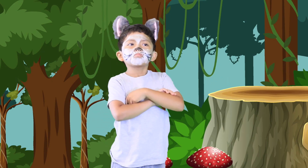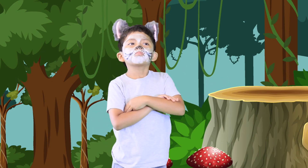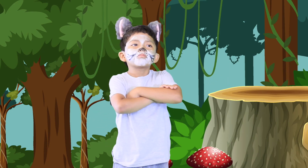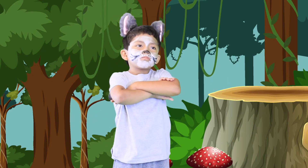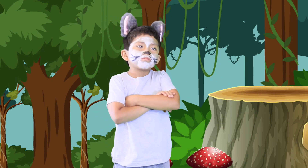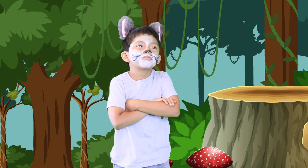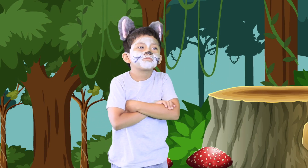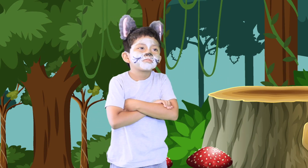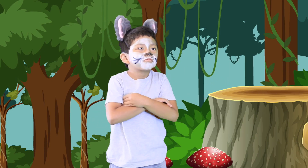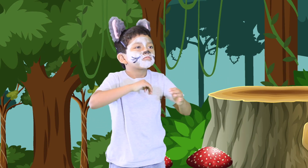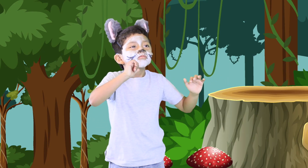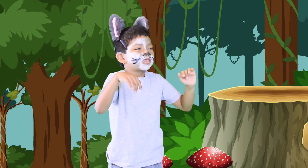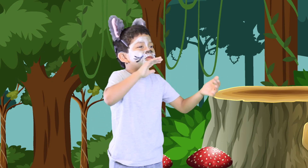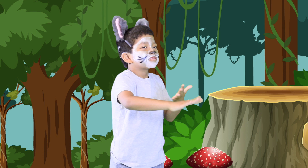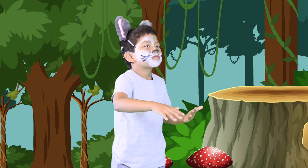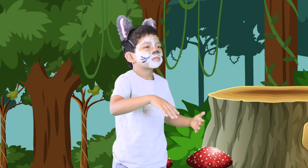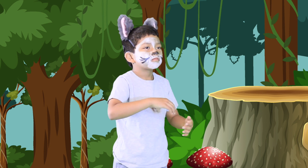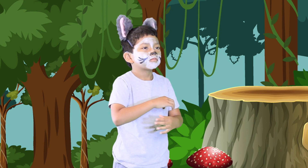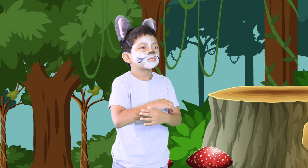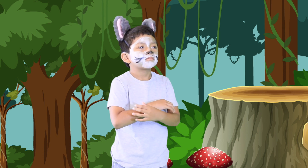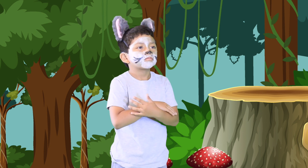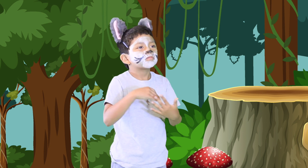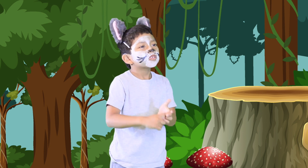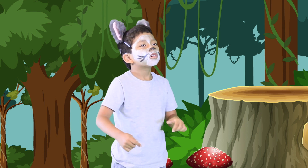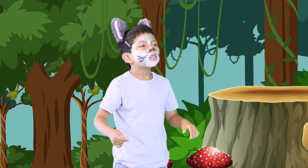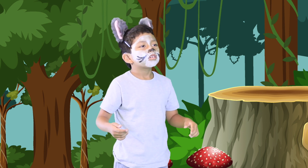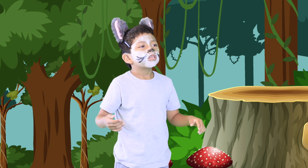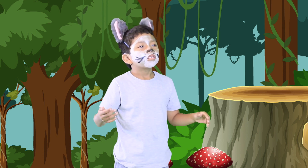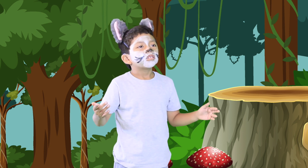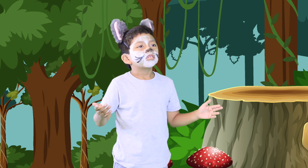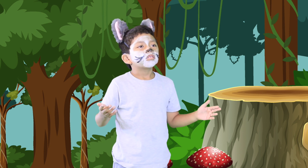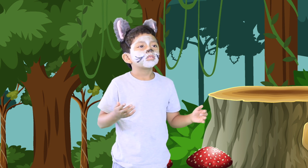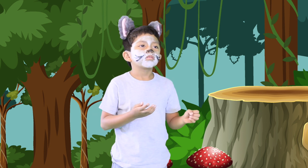Hmph! That’s not nice. You're being mean!